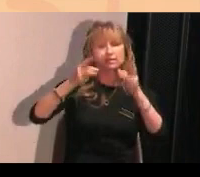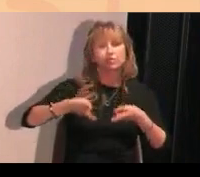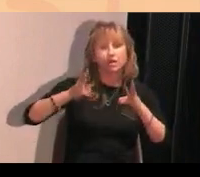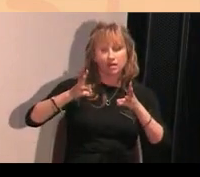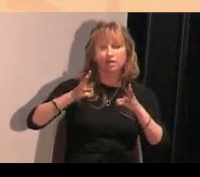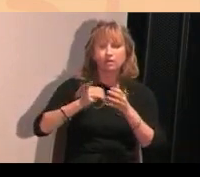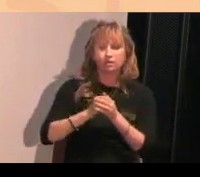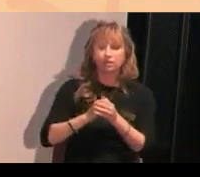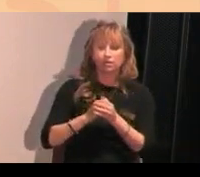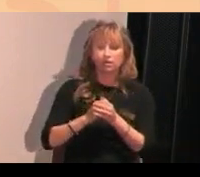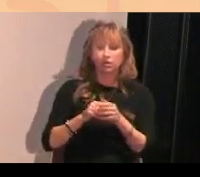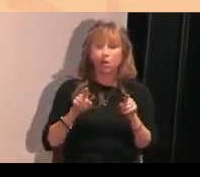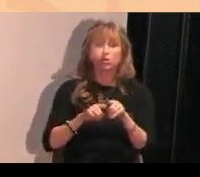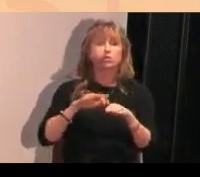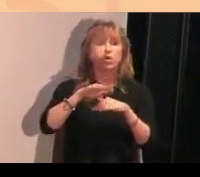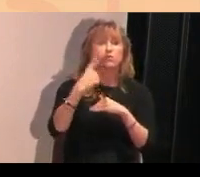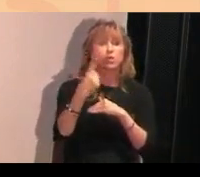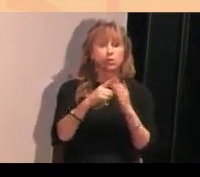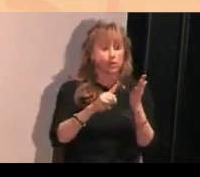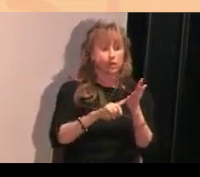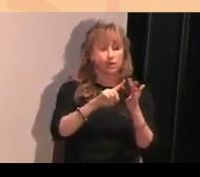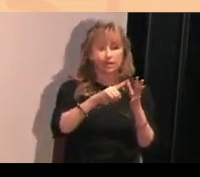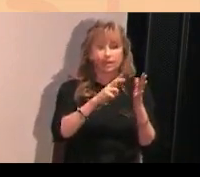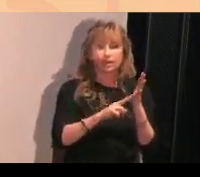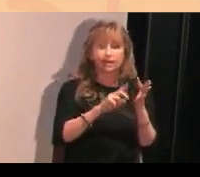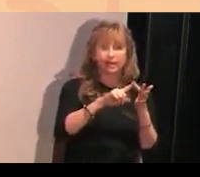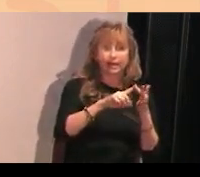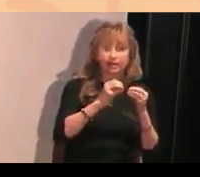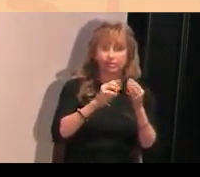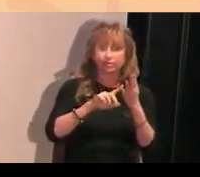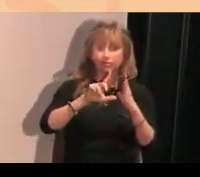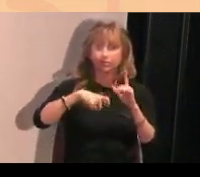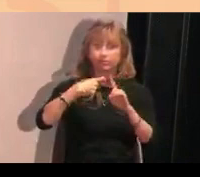of Leanne Juniper Buckskin as well. Leanne